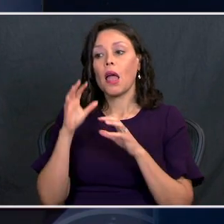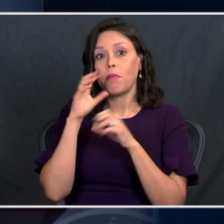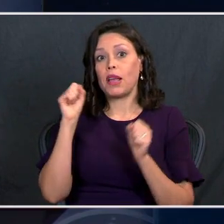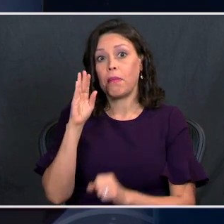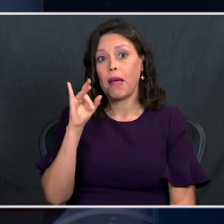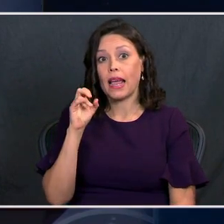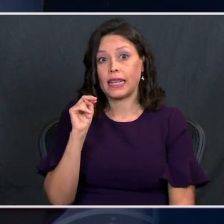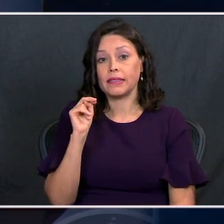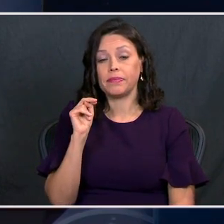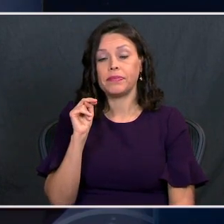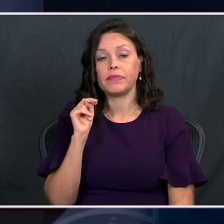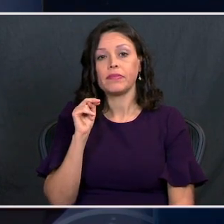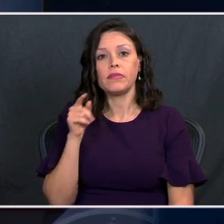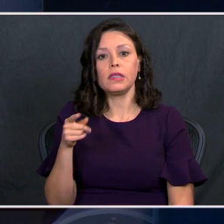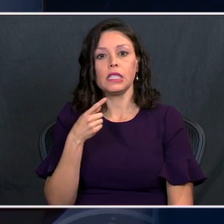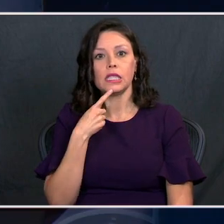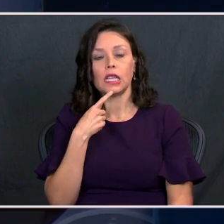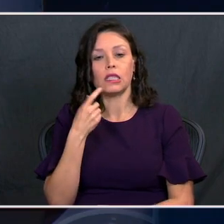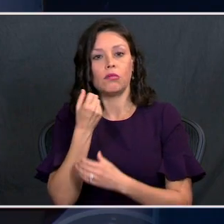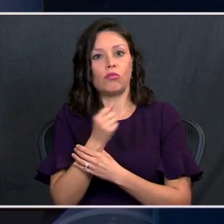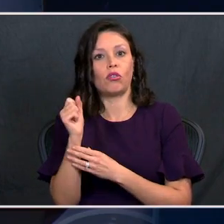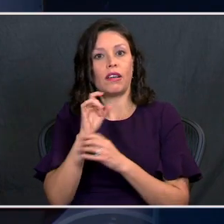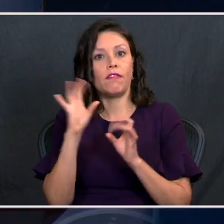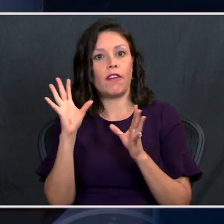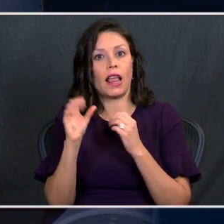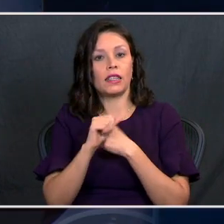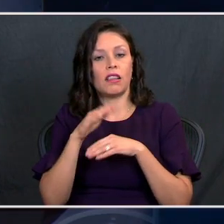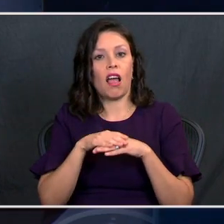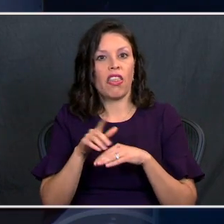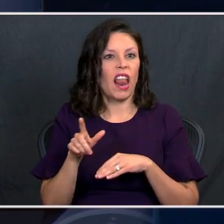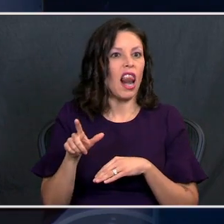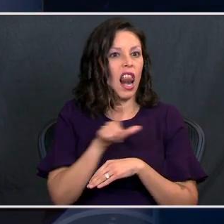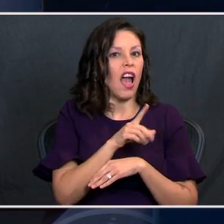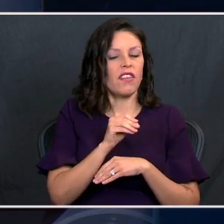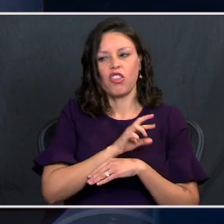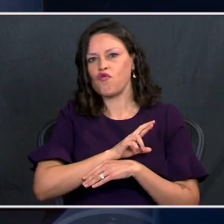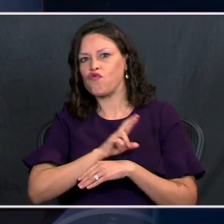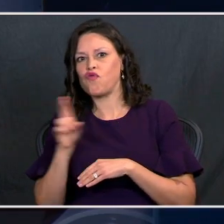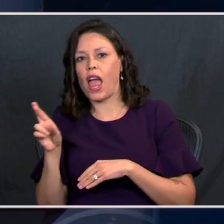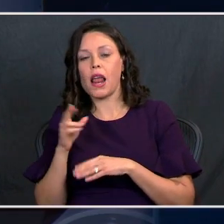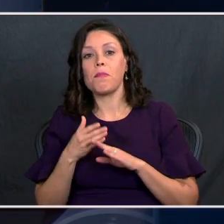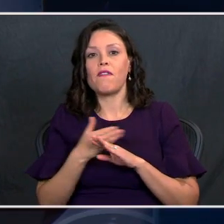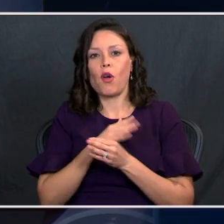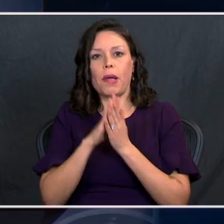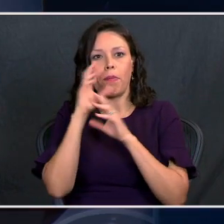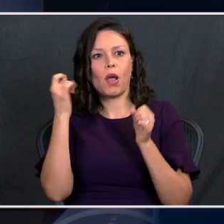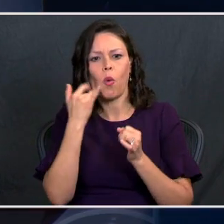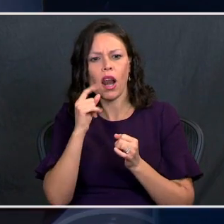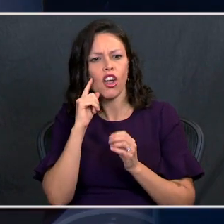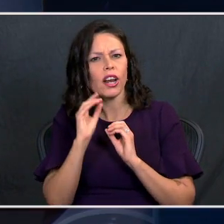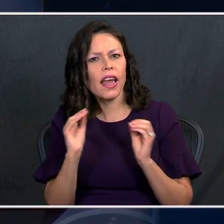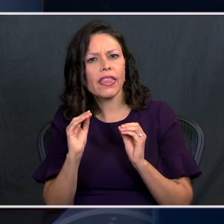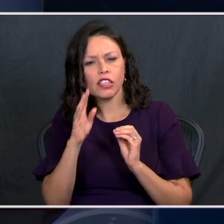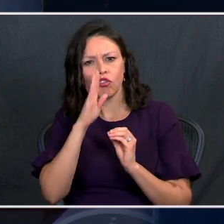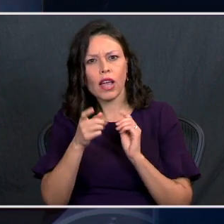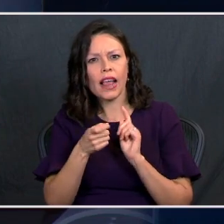now-President Biden condemned protests and violence on the far left and the far right before he was President. Why haven't we heard anything directly from him